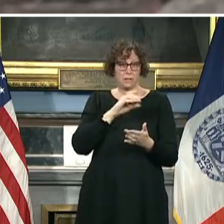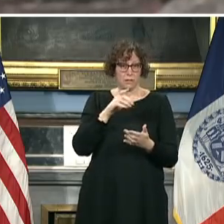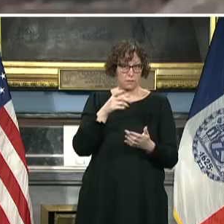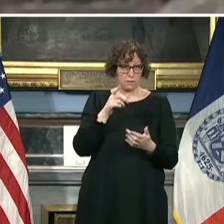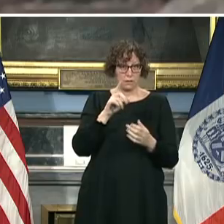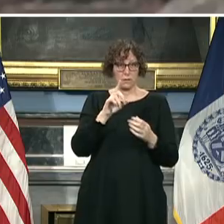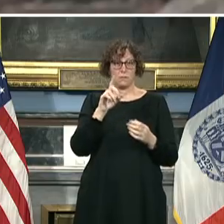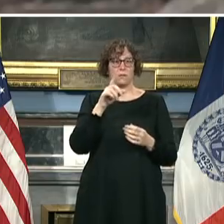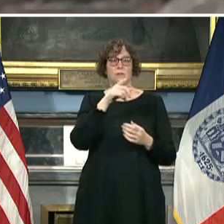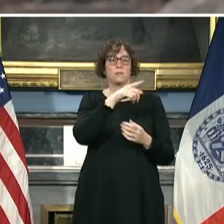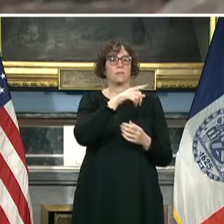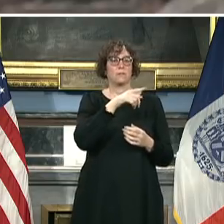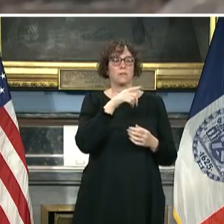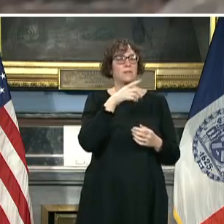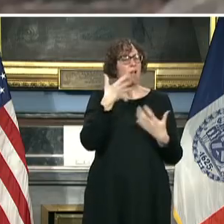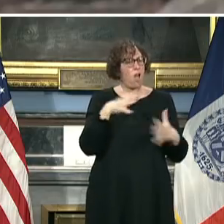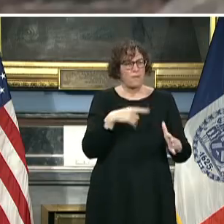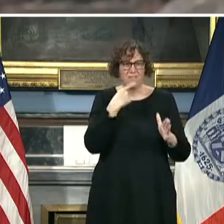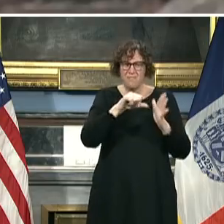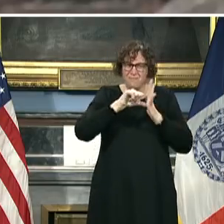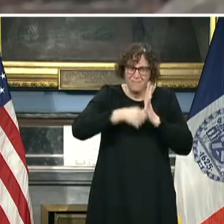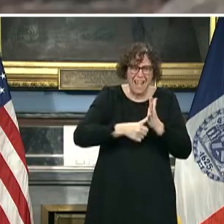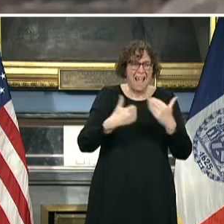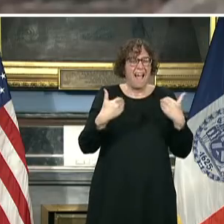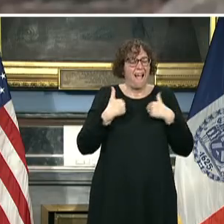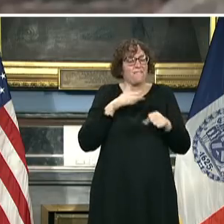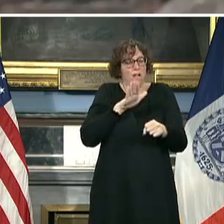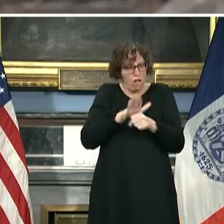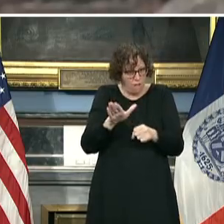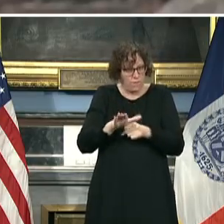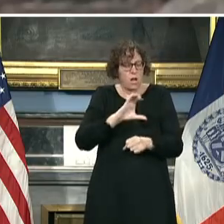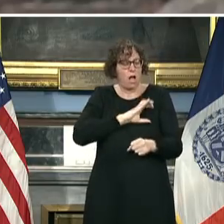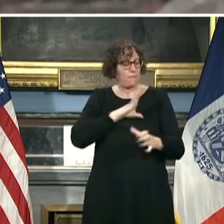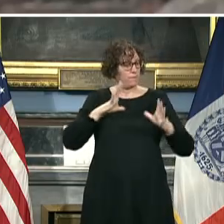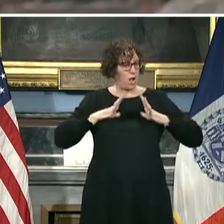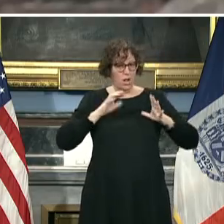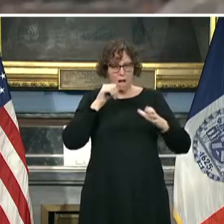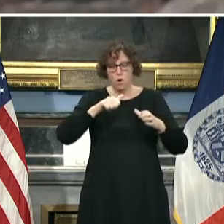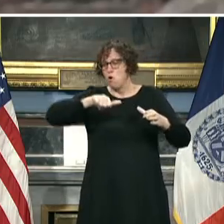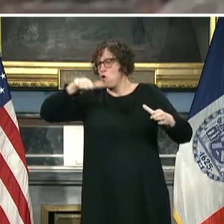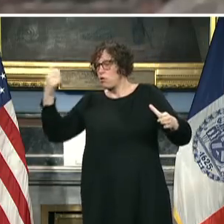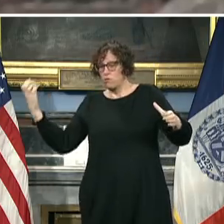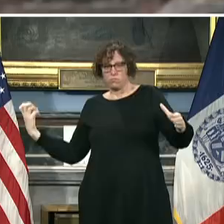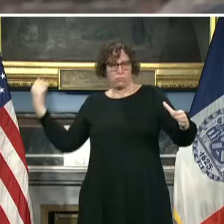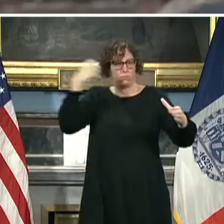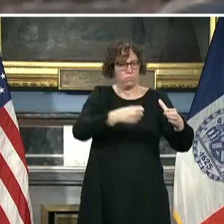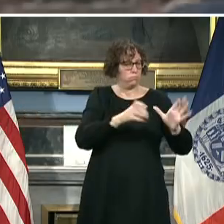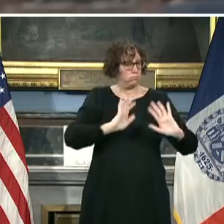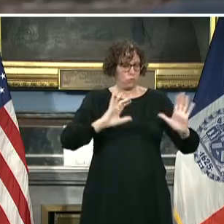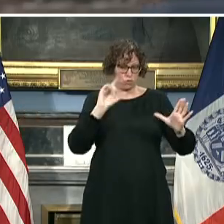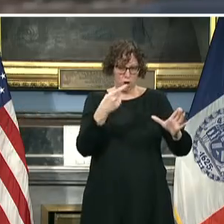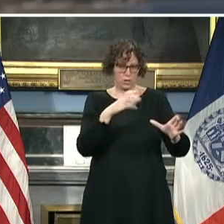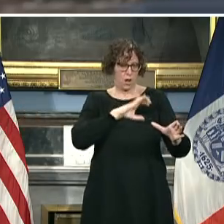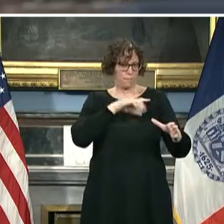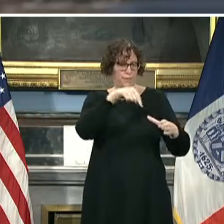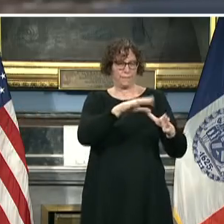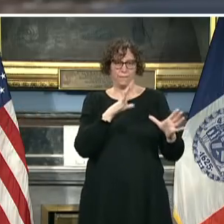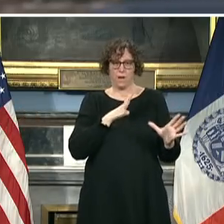HIGH LEVEL OF COMPLIANCE WITH SHELTER-IN-PLACE AND SOCIAL DISTANCING.